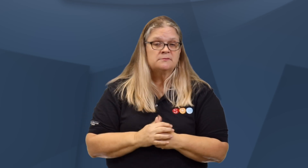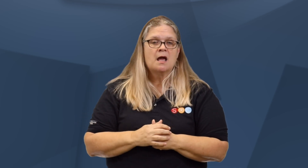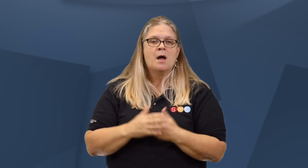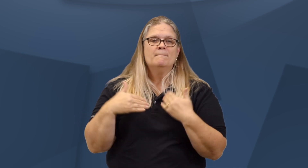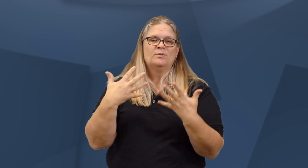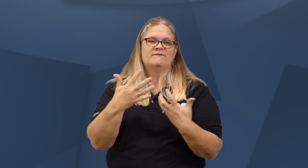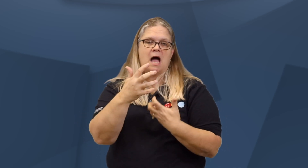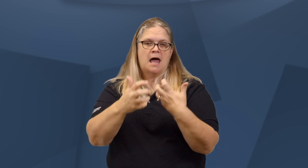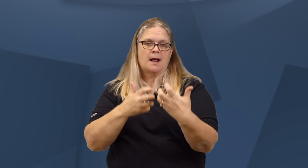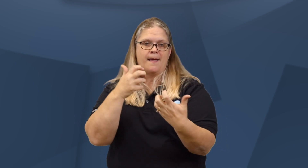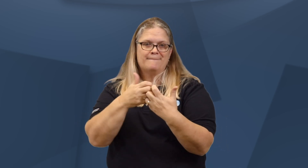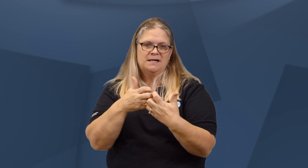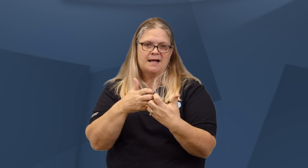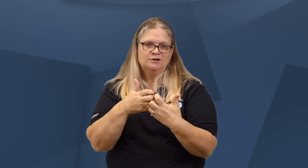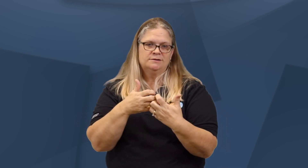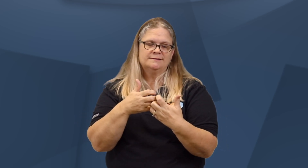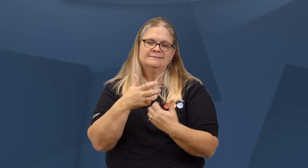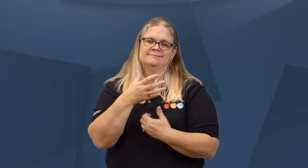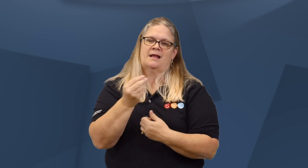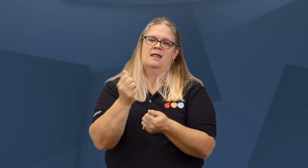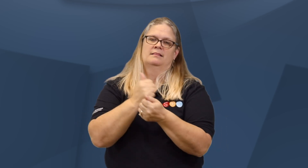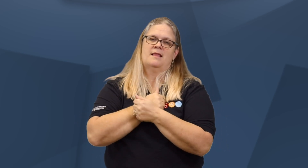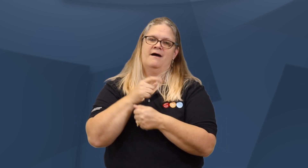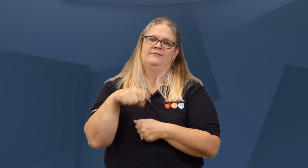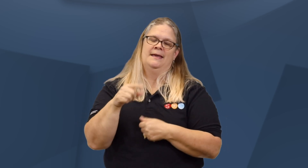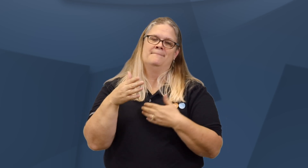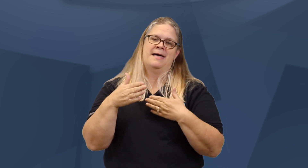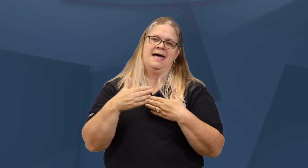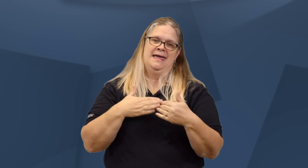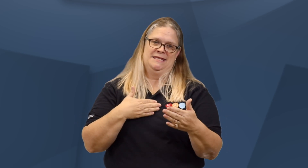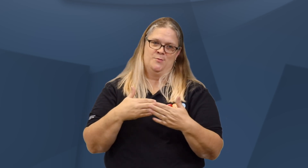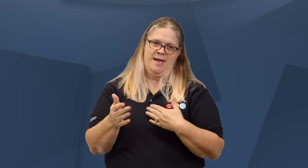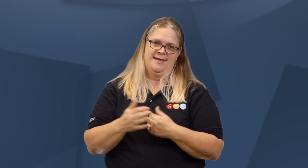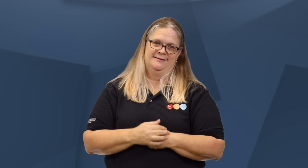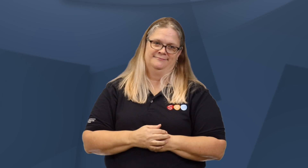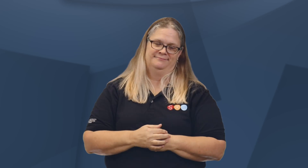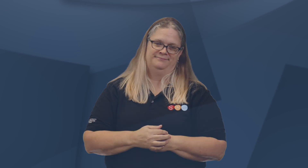provide accommodations, and love them anyways.